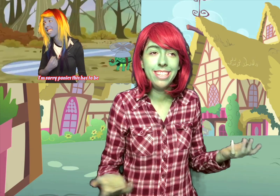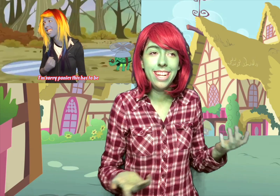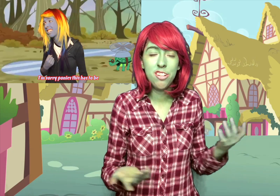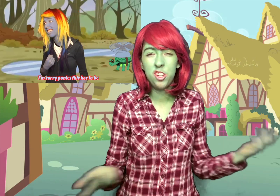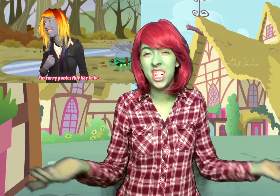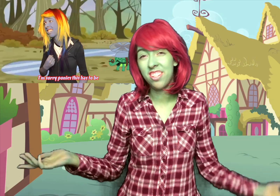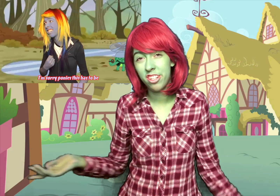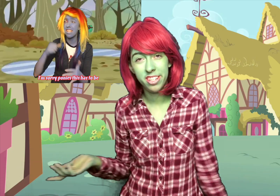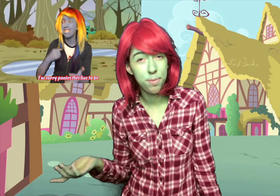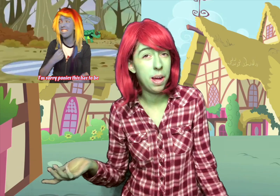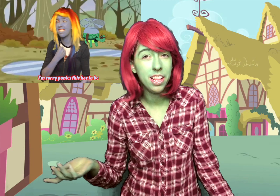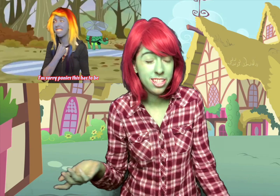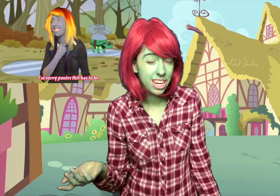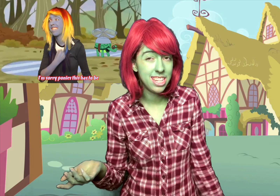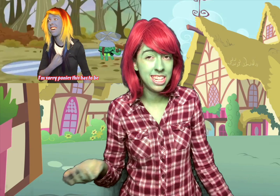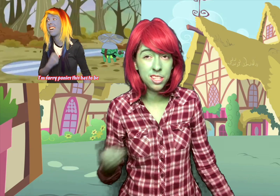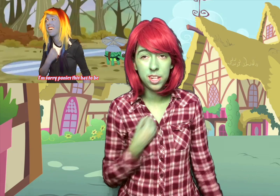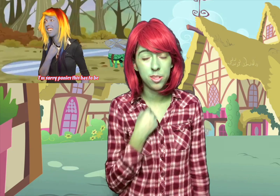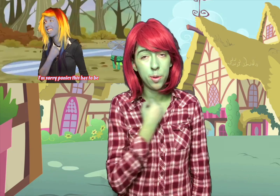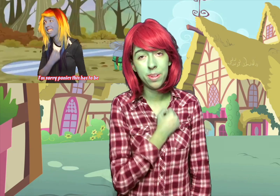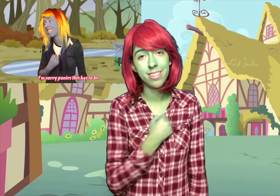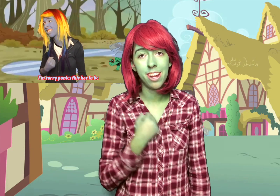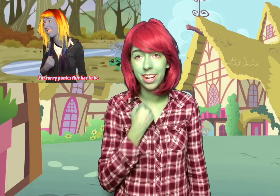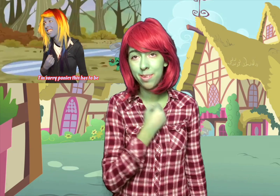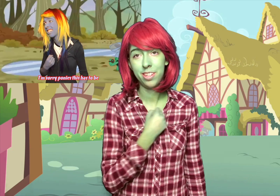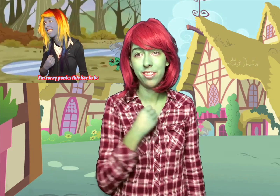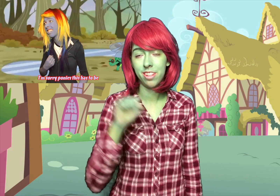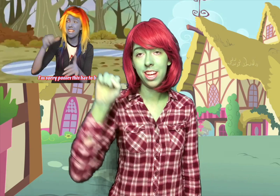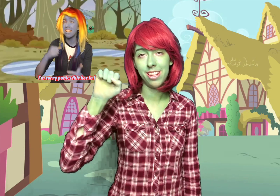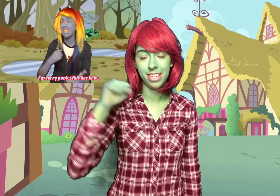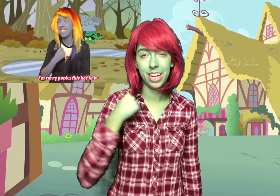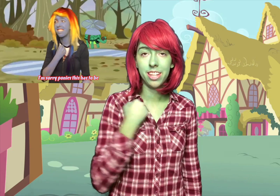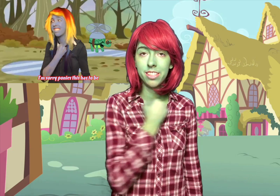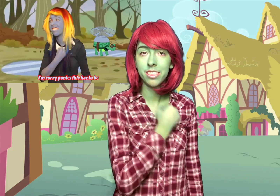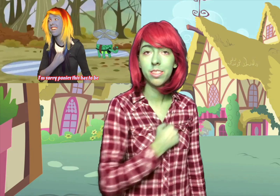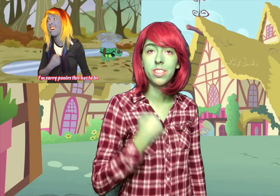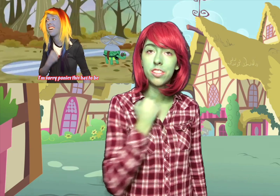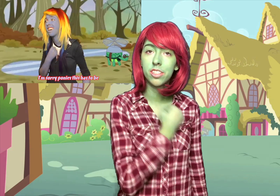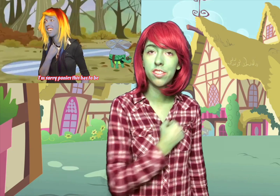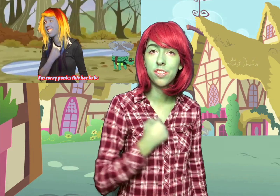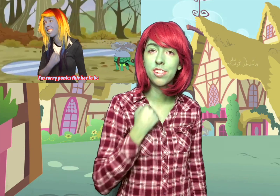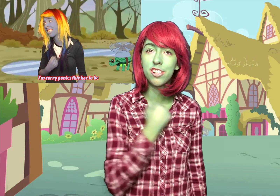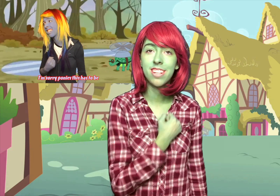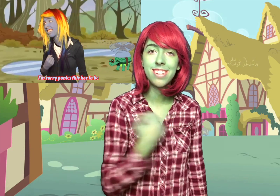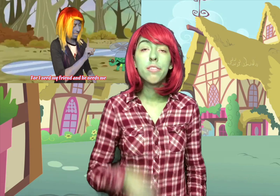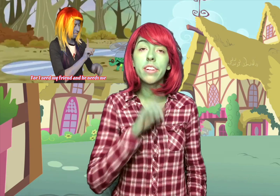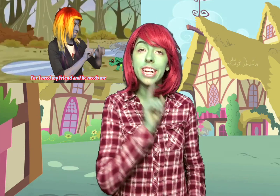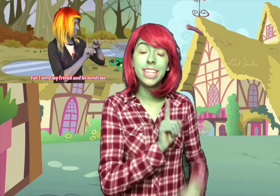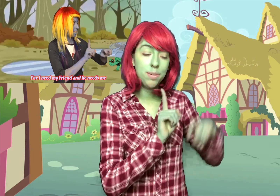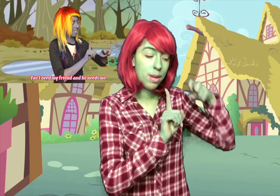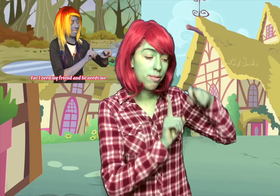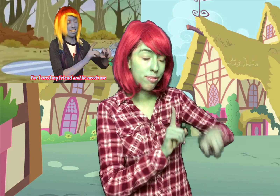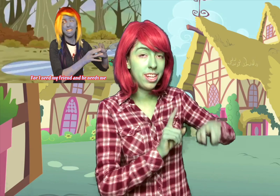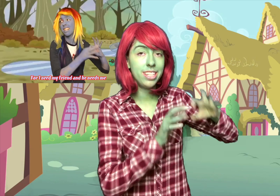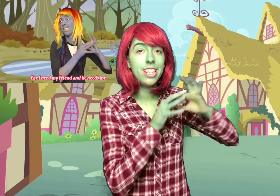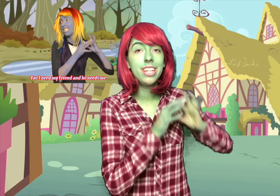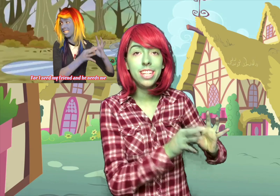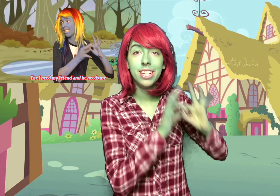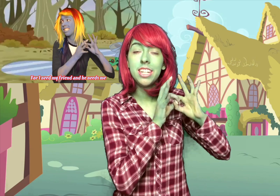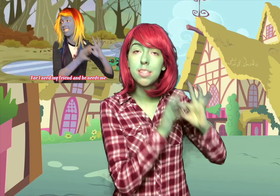and she is just apologizing so i just went with SORRY which is an S hand going in circles around your chest "for i need my friend and he needs me"